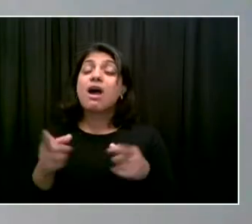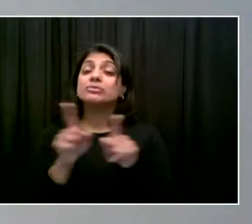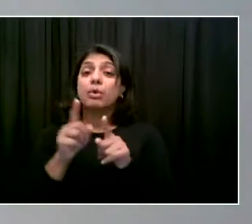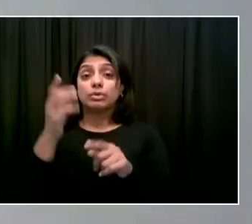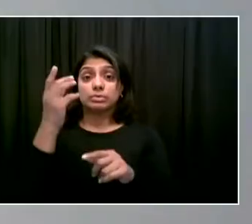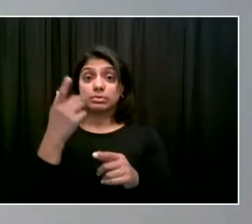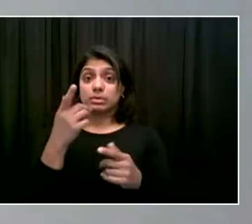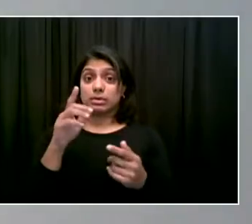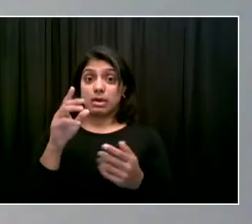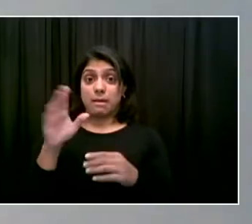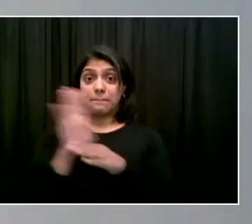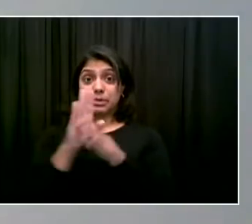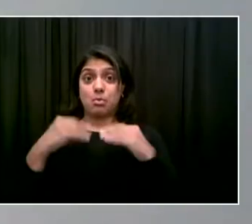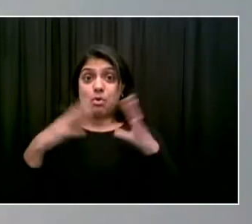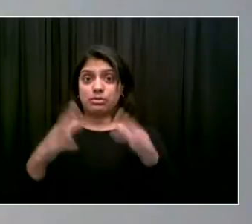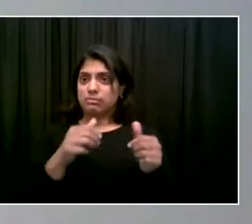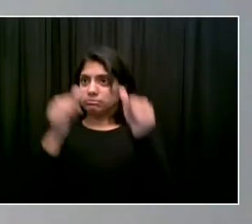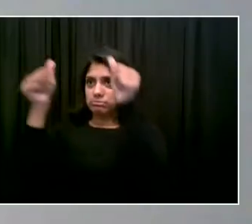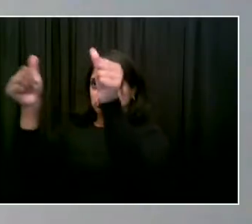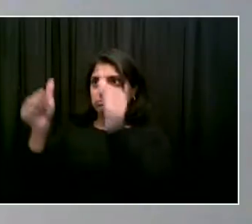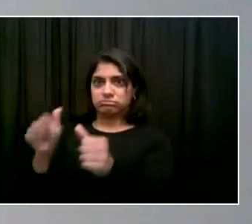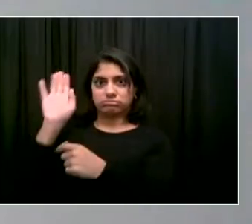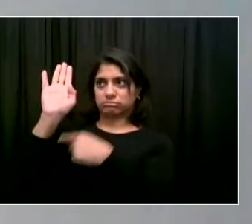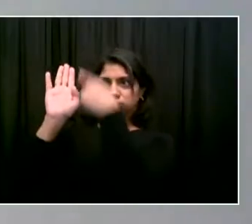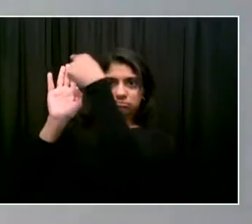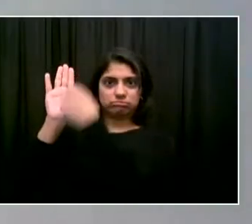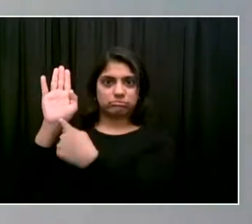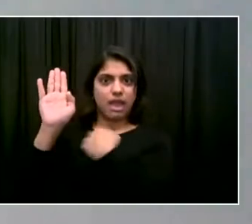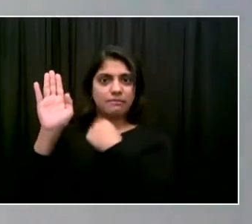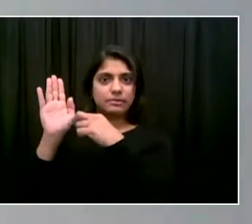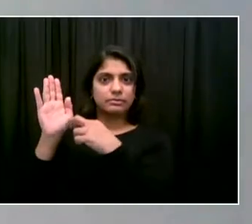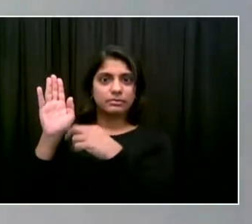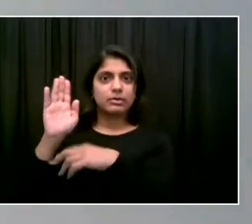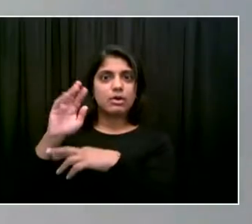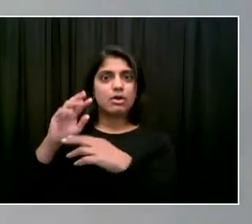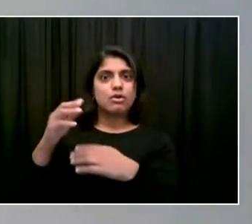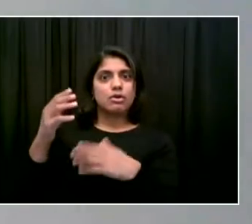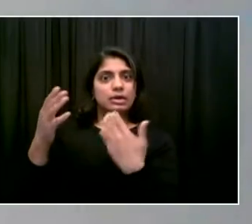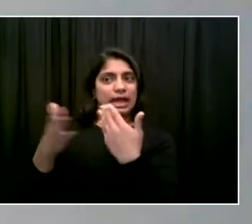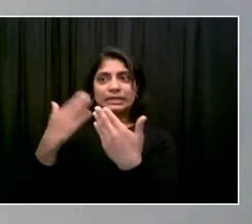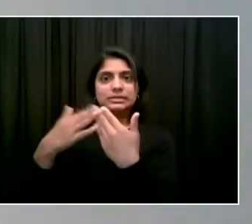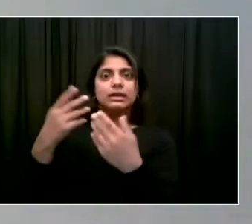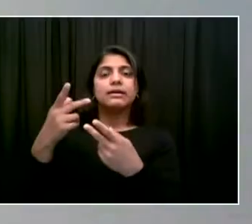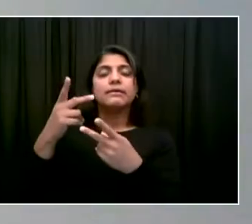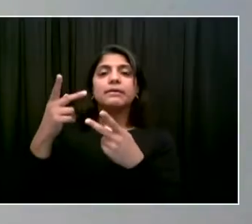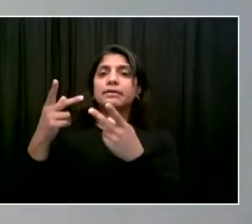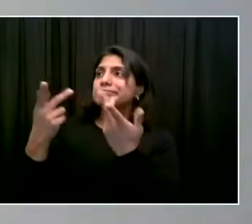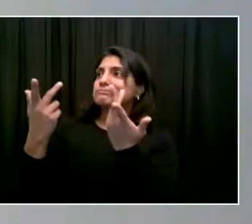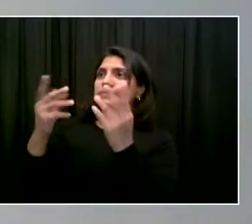THEN I THINK IT'S IMPORTANT, BUSINESSES ALSO, ASSIGNED THEY